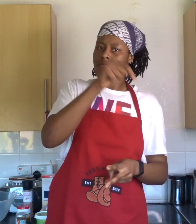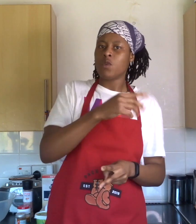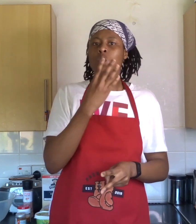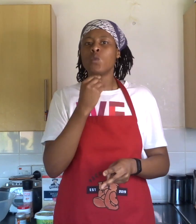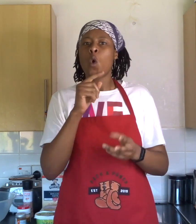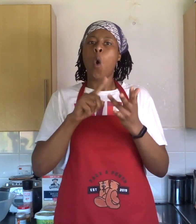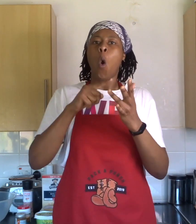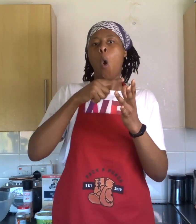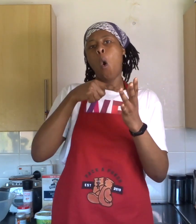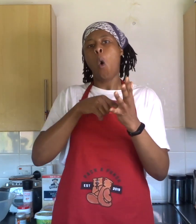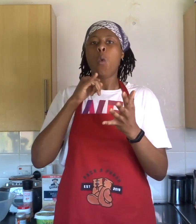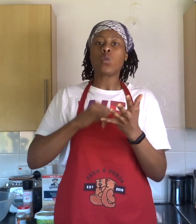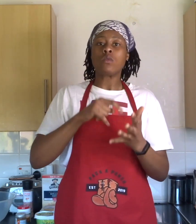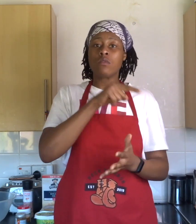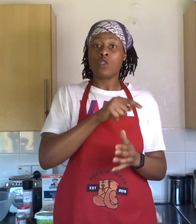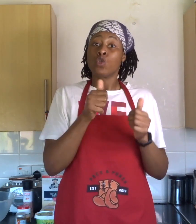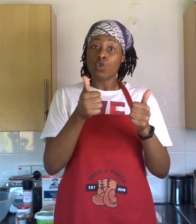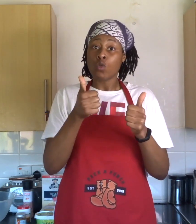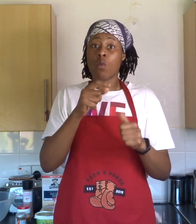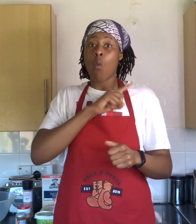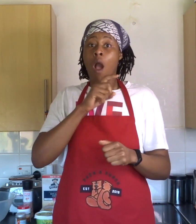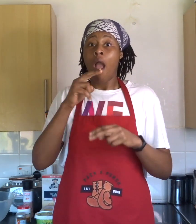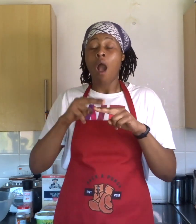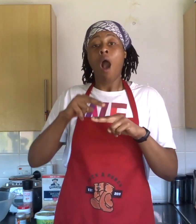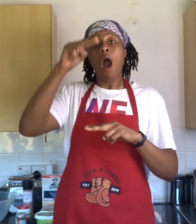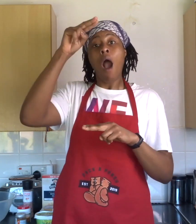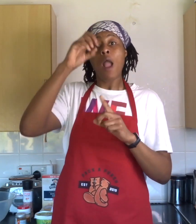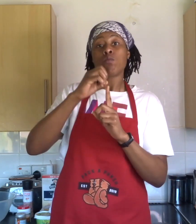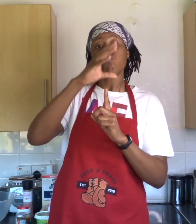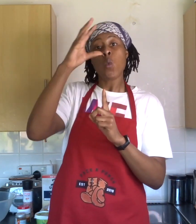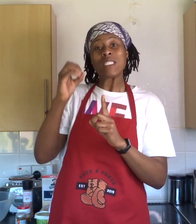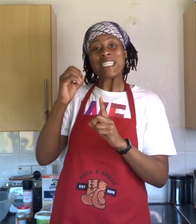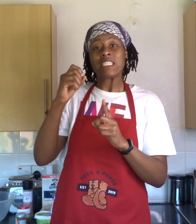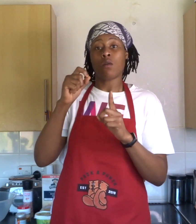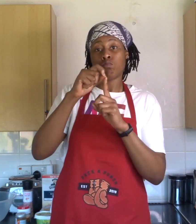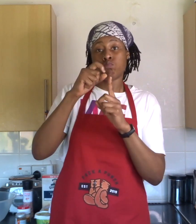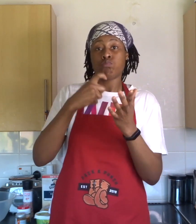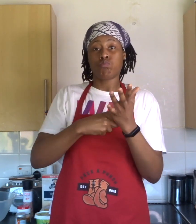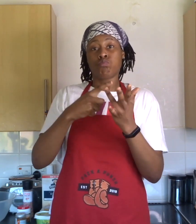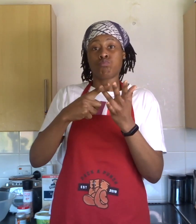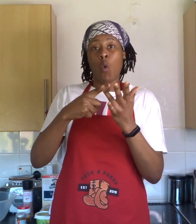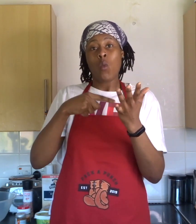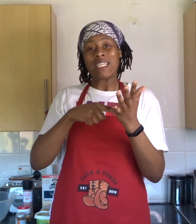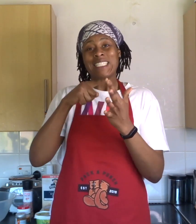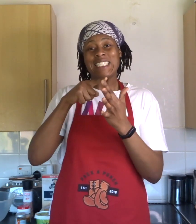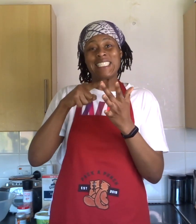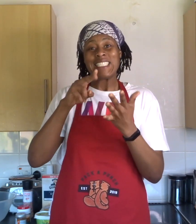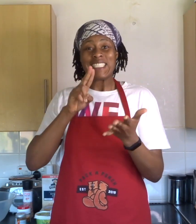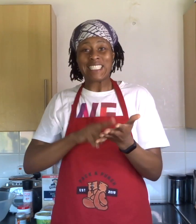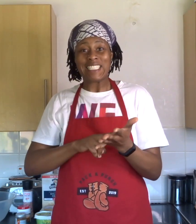much because of the lockdown. So I thought it might be good to use oats as an alternative.